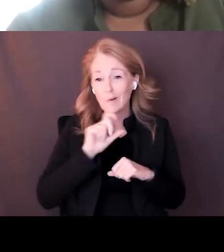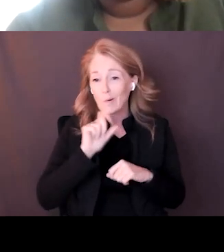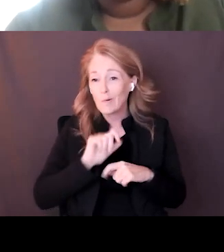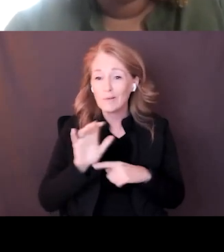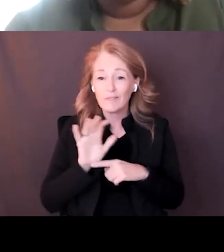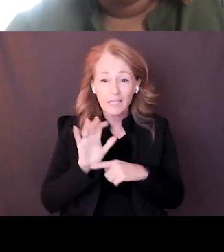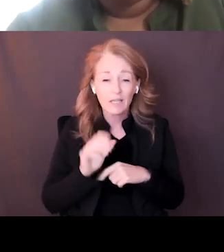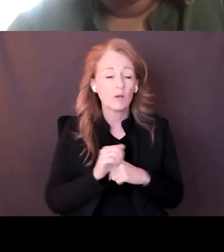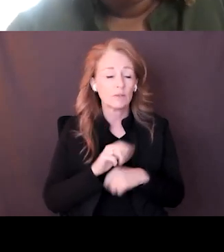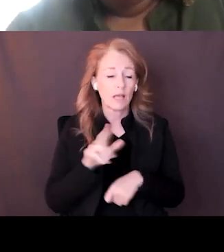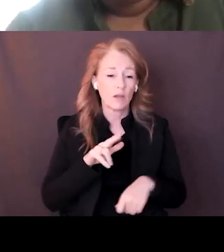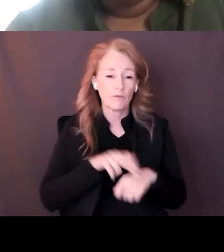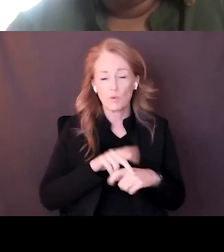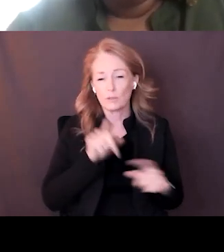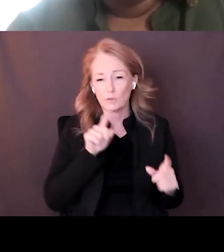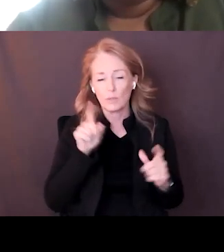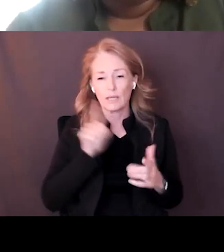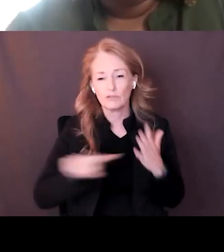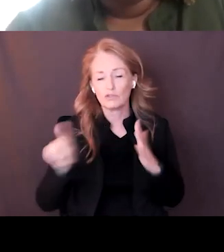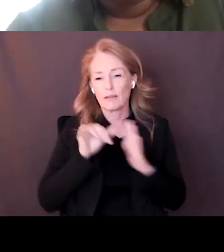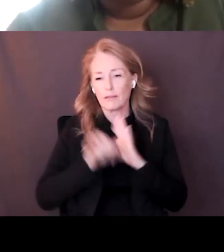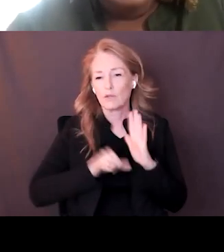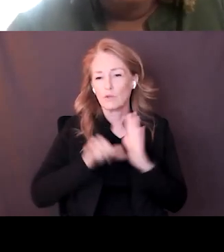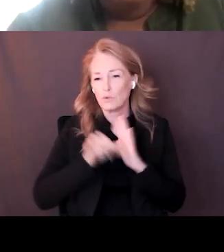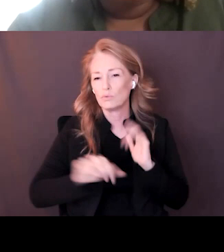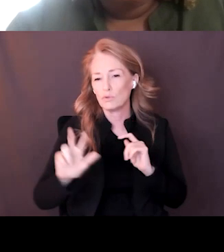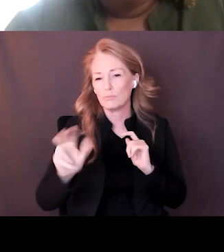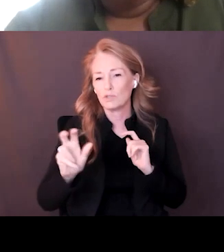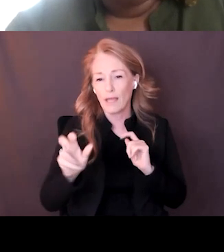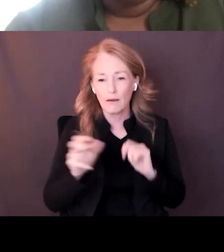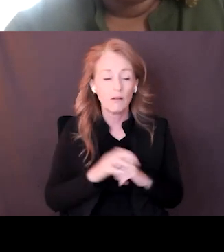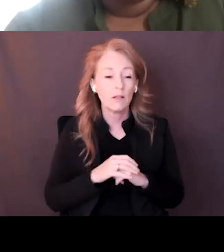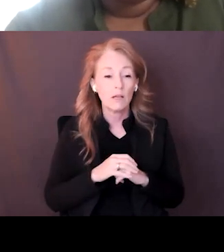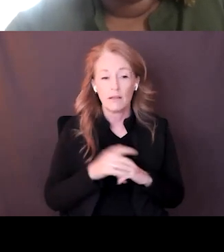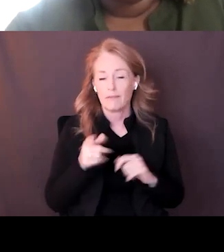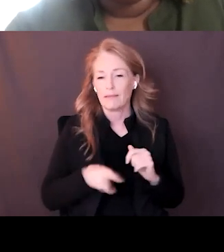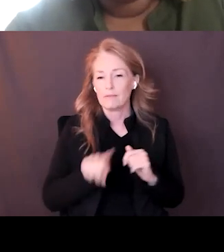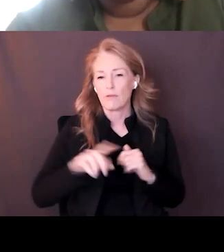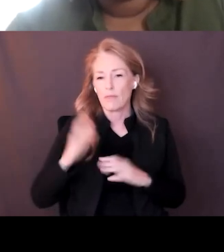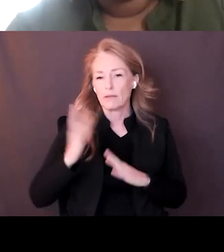YOU CAN SEE THESE ARE THE TOP FIVE VIDEOS IN TERMS OF VIEWS ON